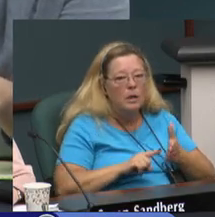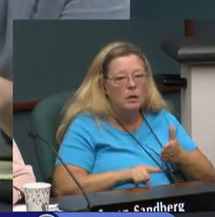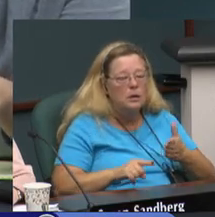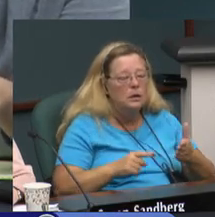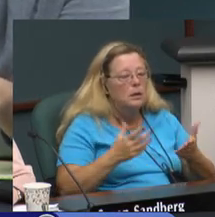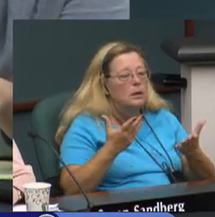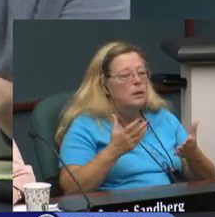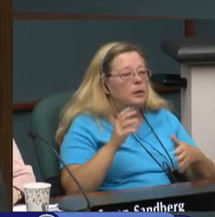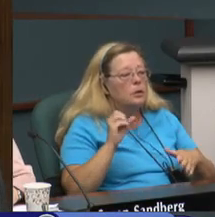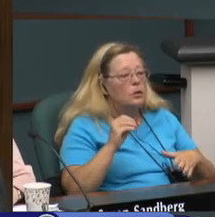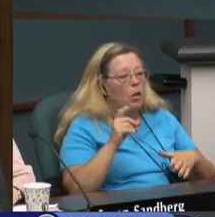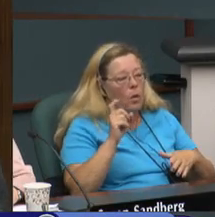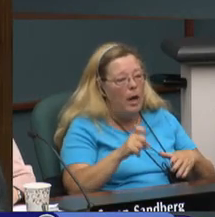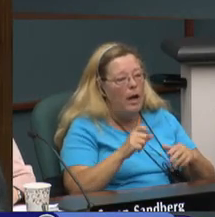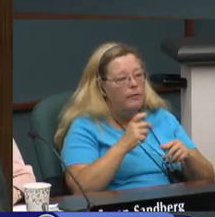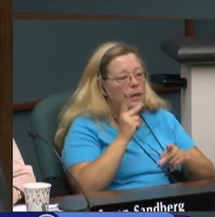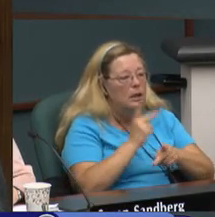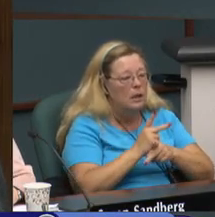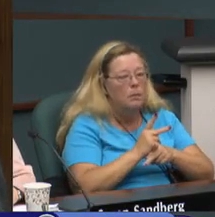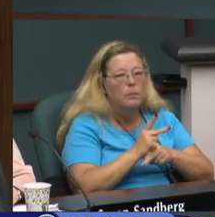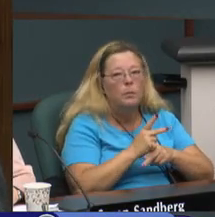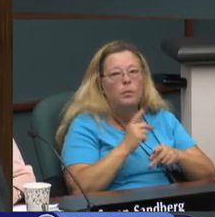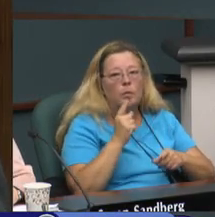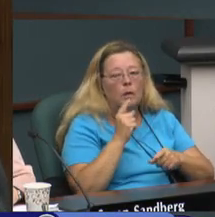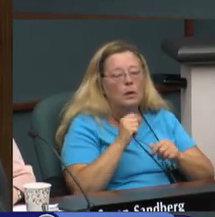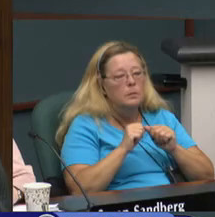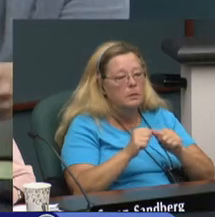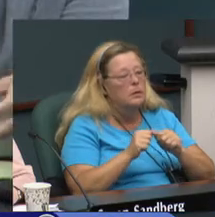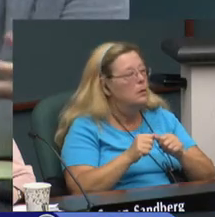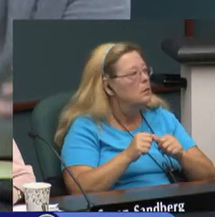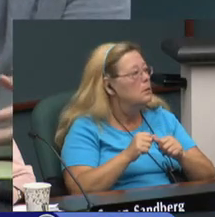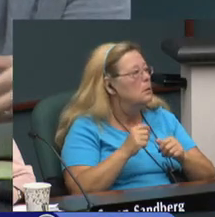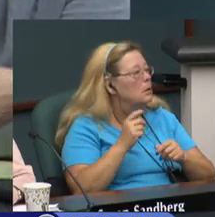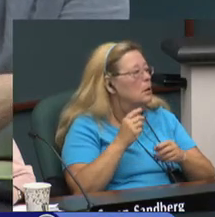so they have to maintain those yes it is required and but right now we only see